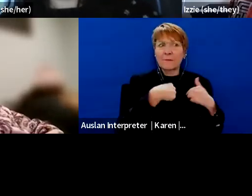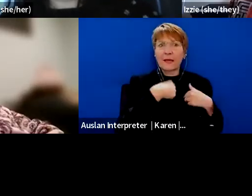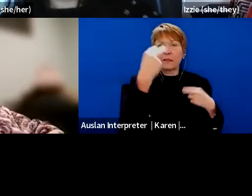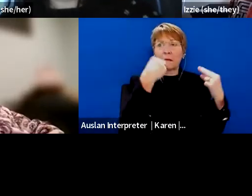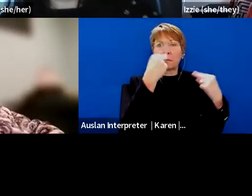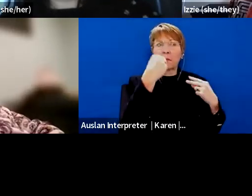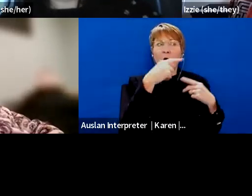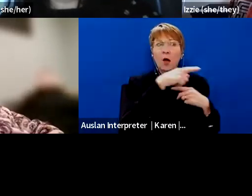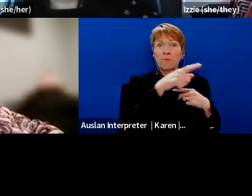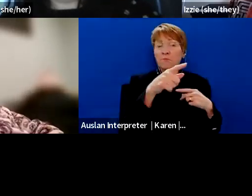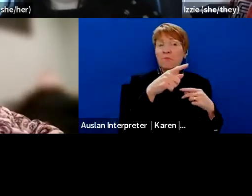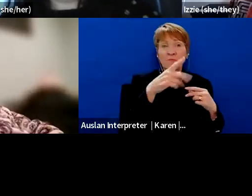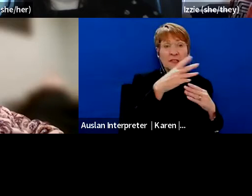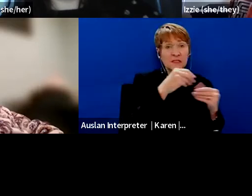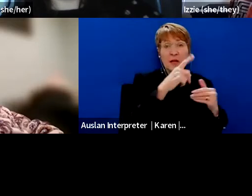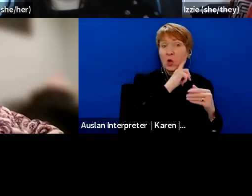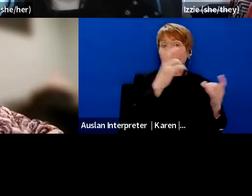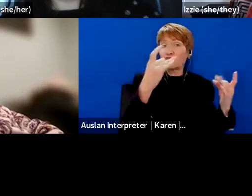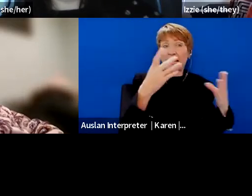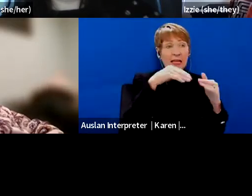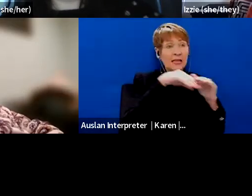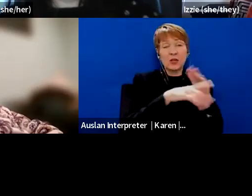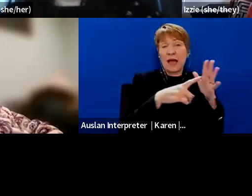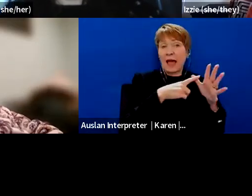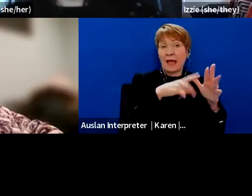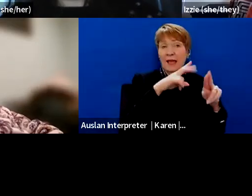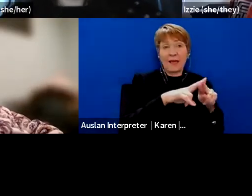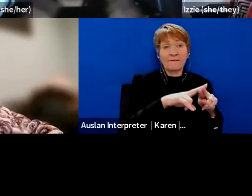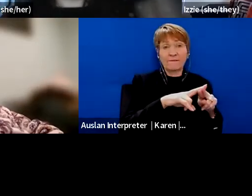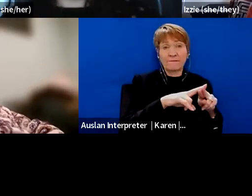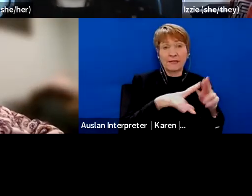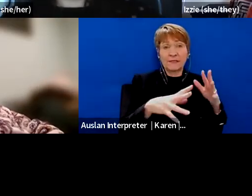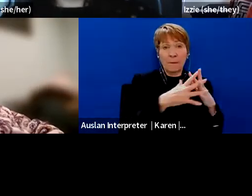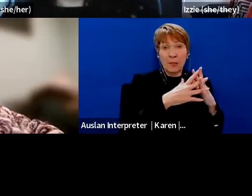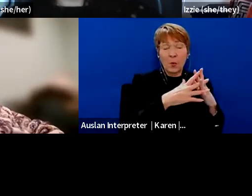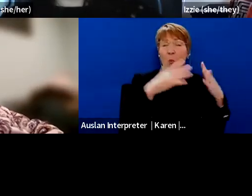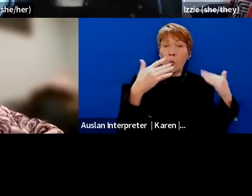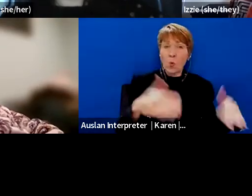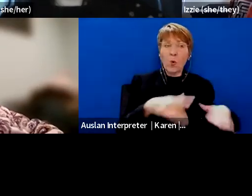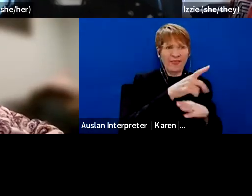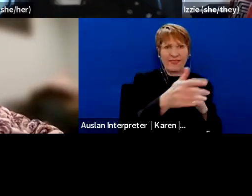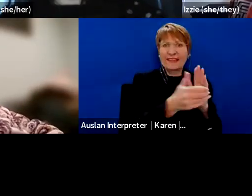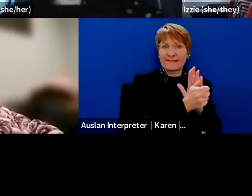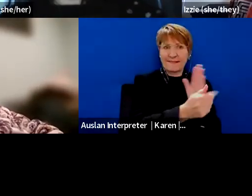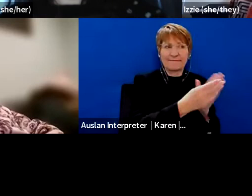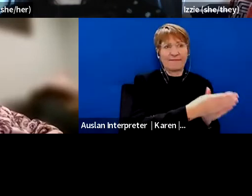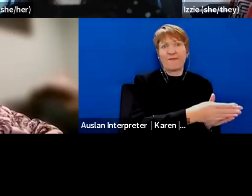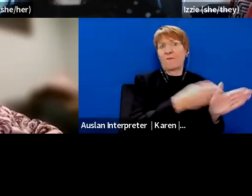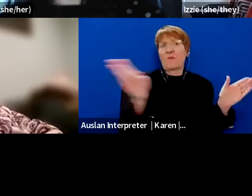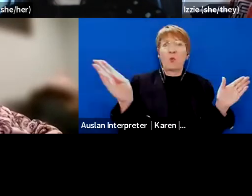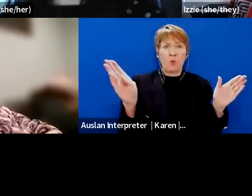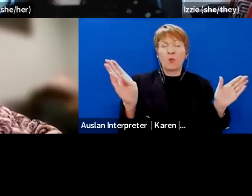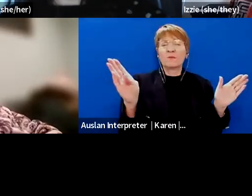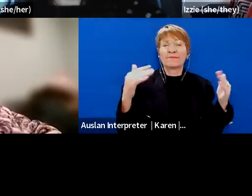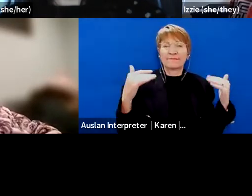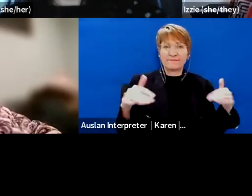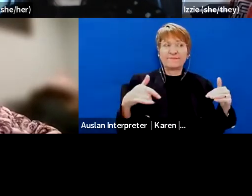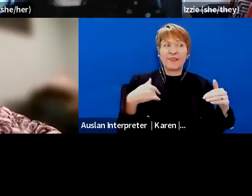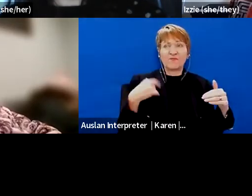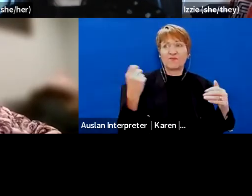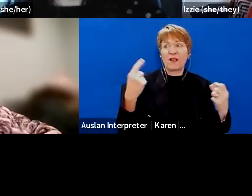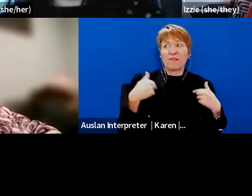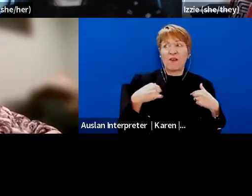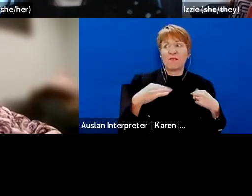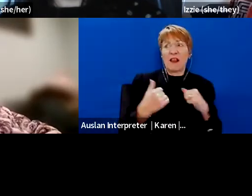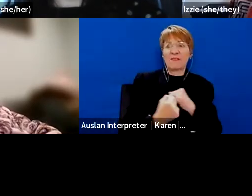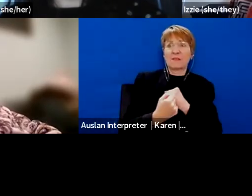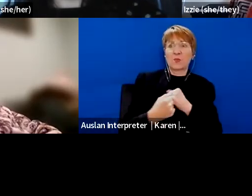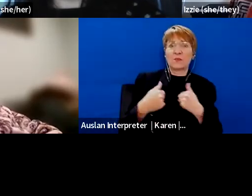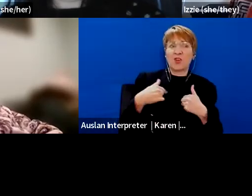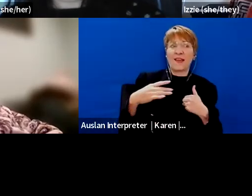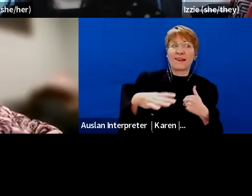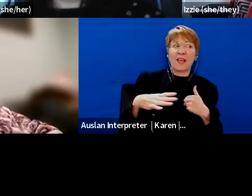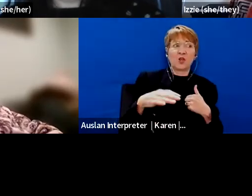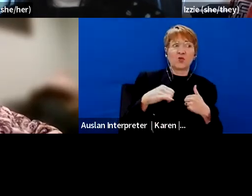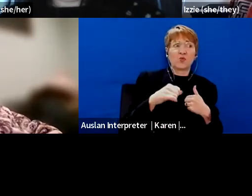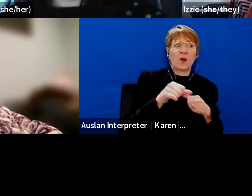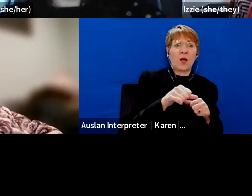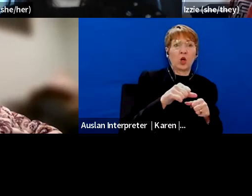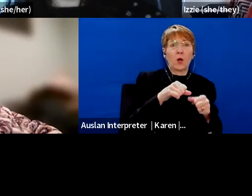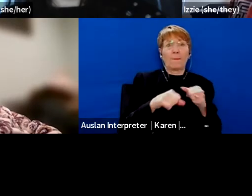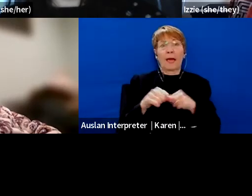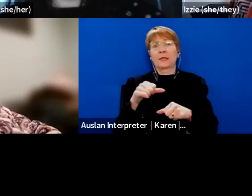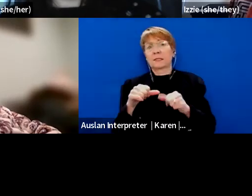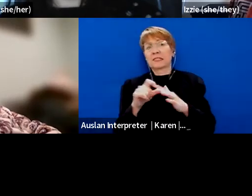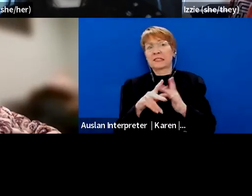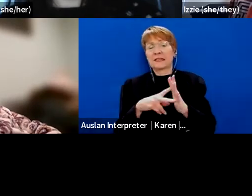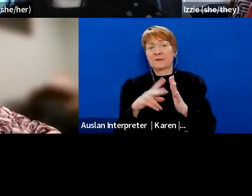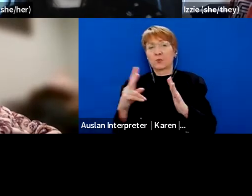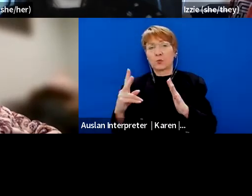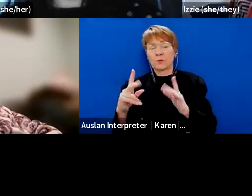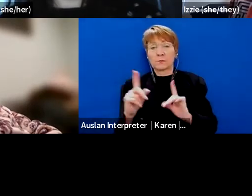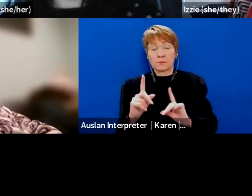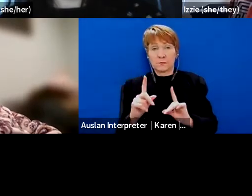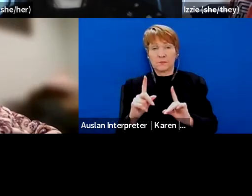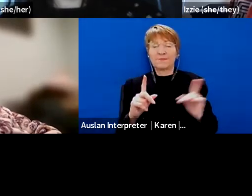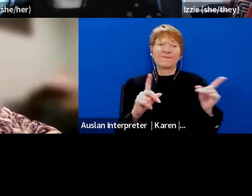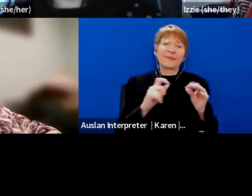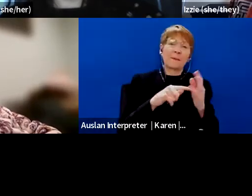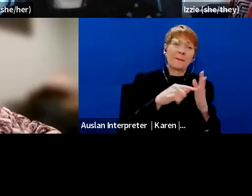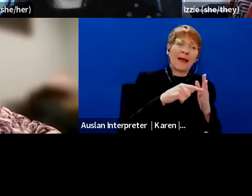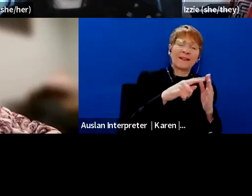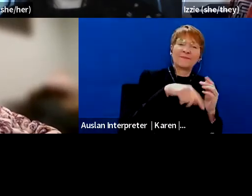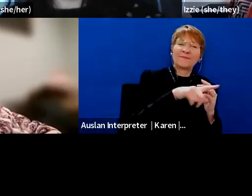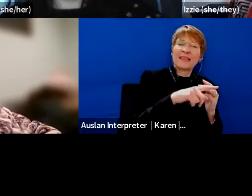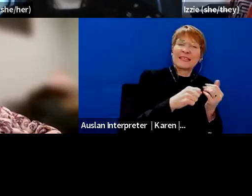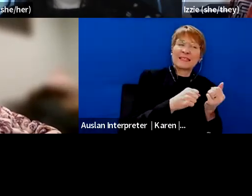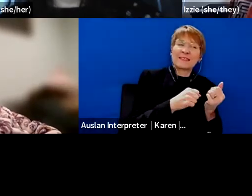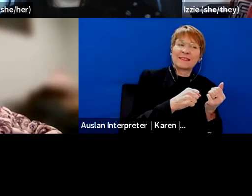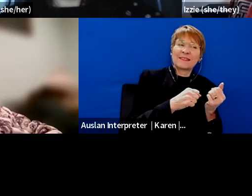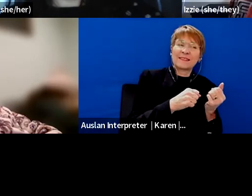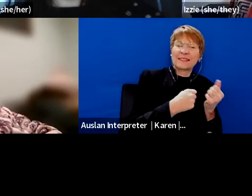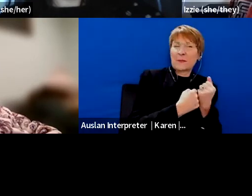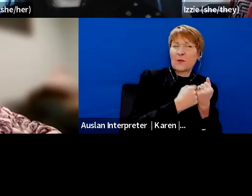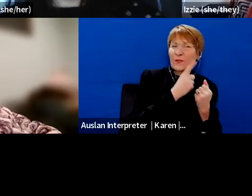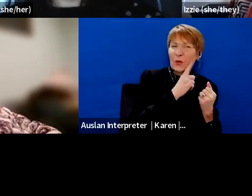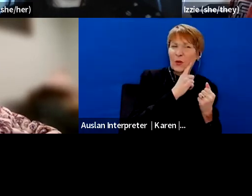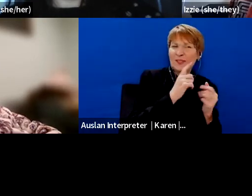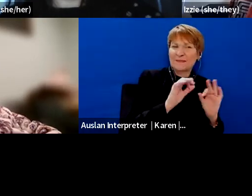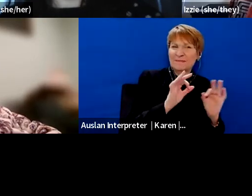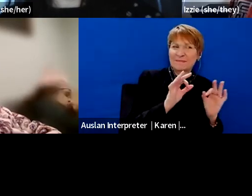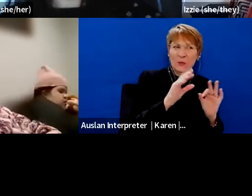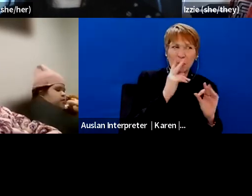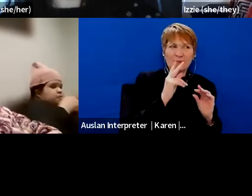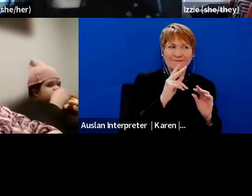with girls who are ifw ready, it's a complete spectrum of skill. So, in realizing you know oh I don't have the support I need. Should I go back and probably what didn't help was the support of the girls didn't release appear, I guess, to begin with, and